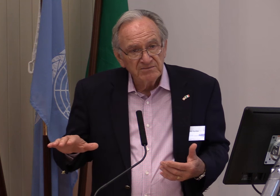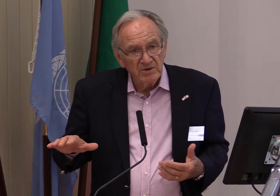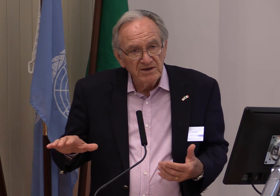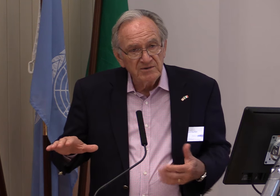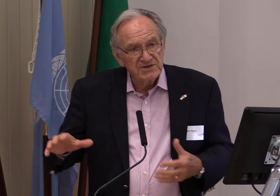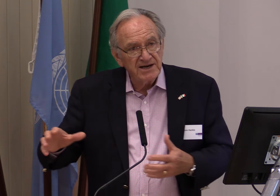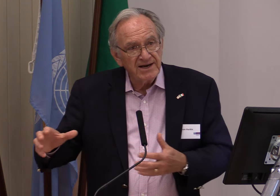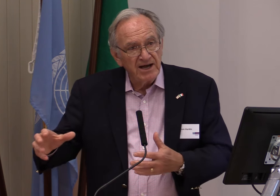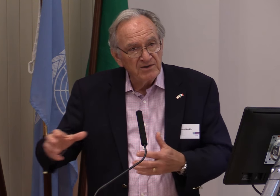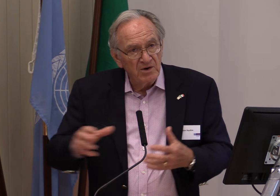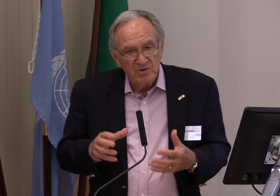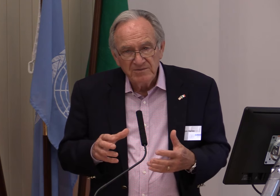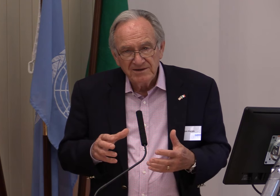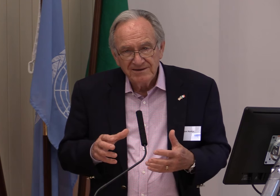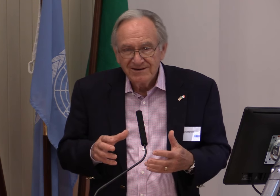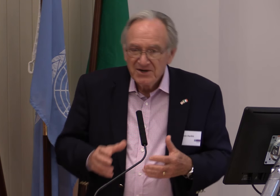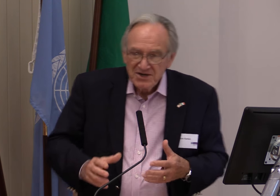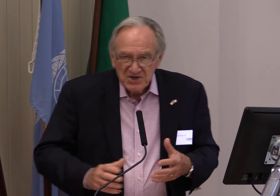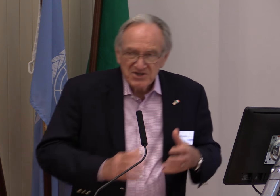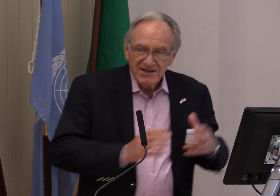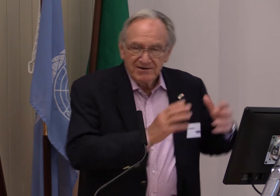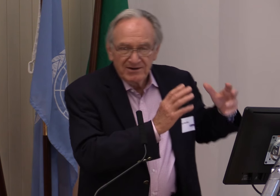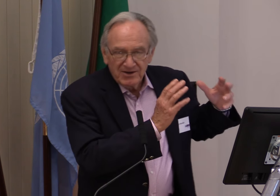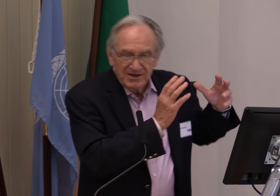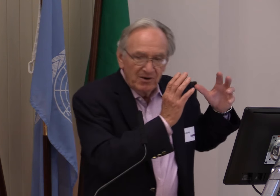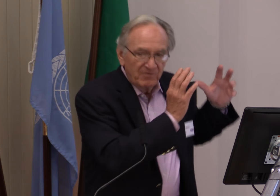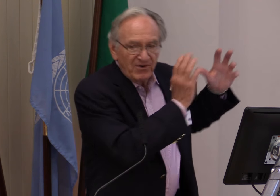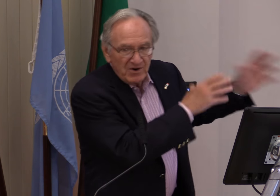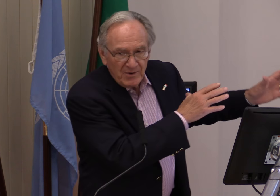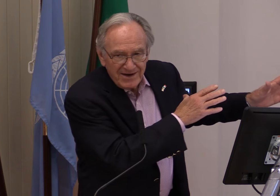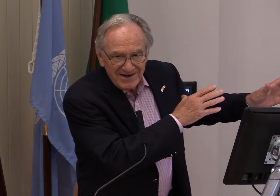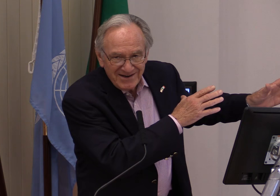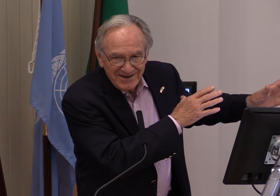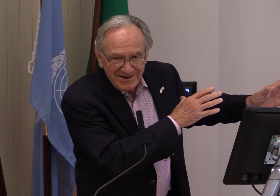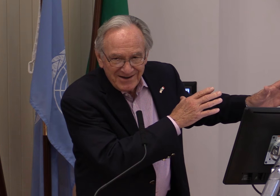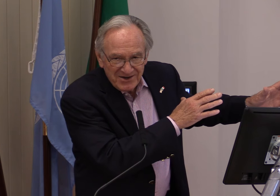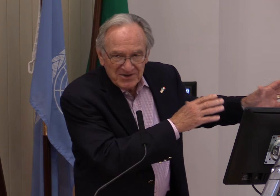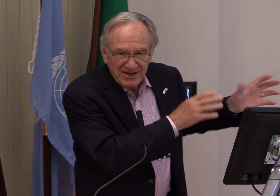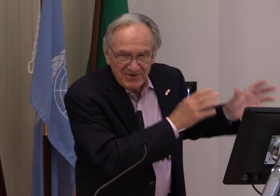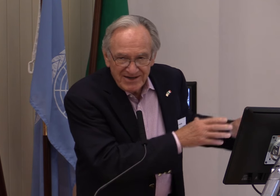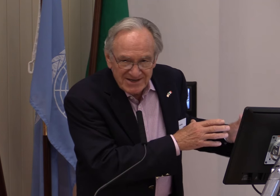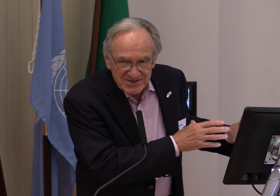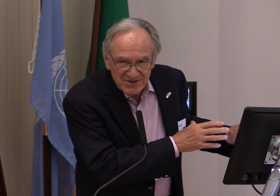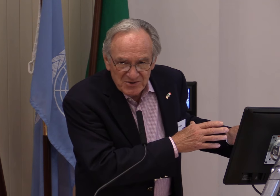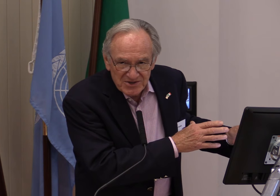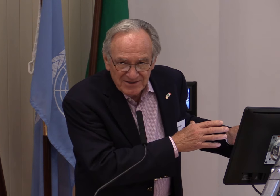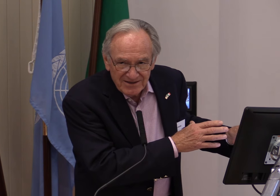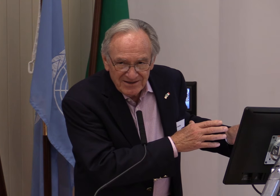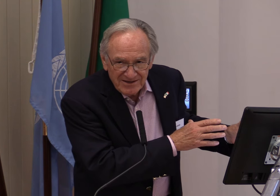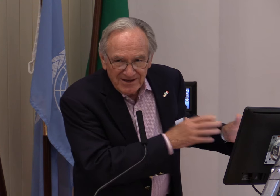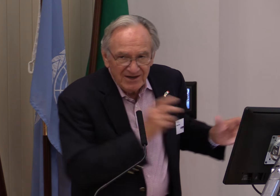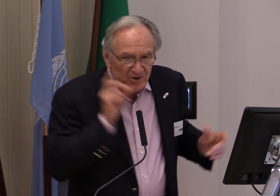boy he was taken out of the home, sent far away to live in an institution, and to go